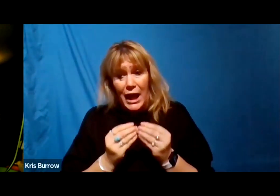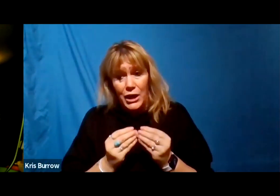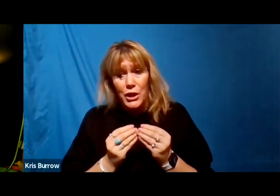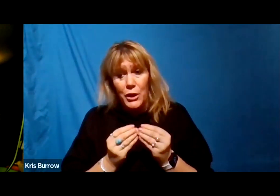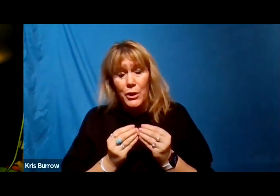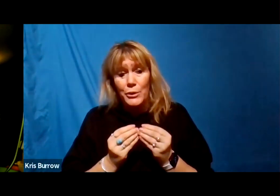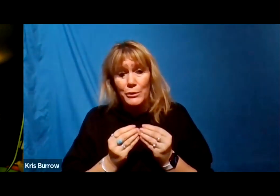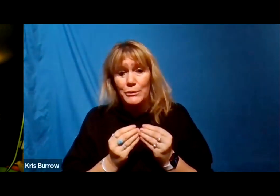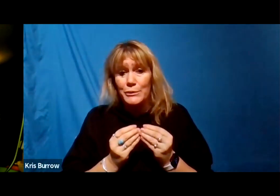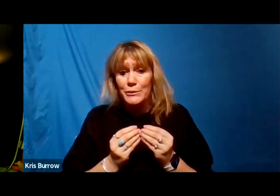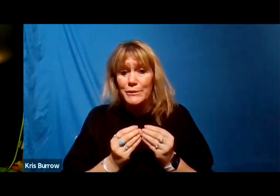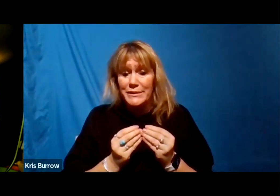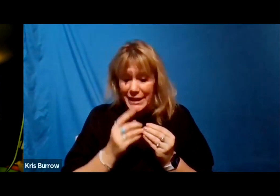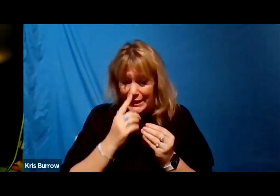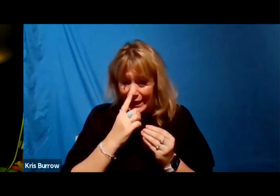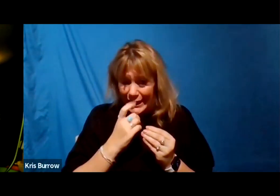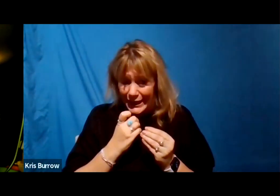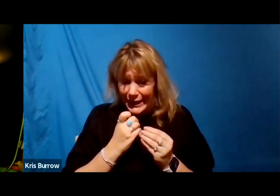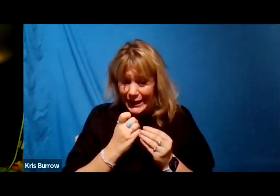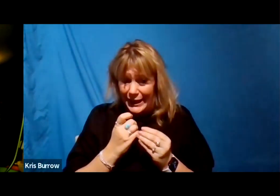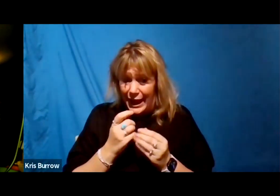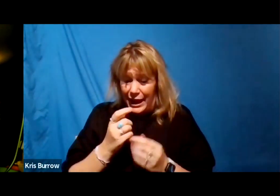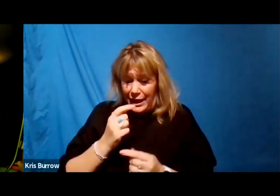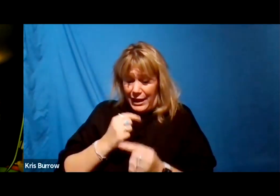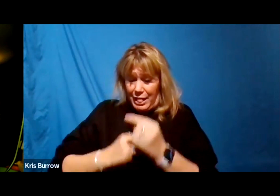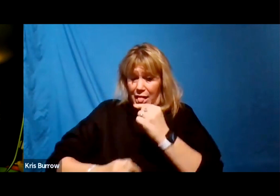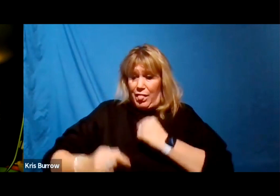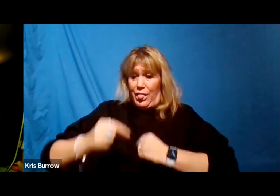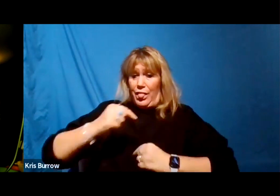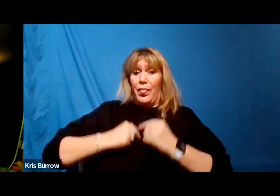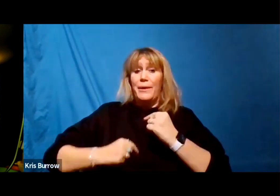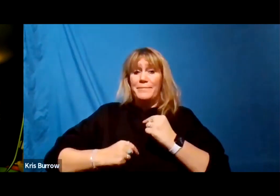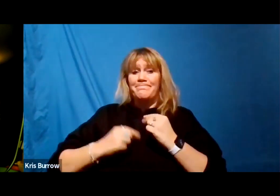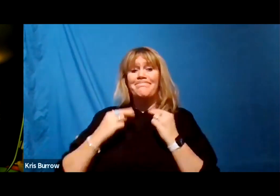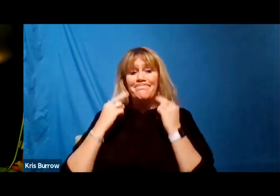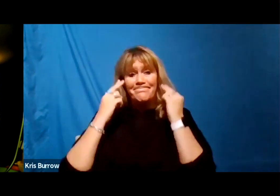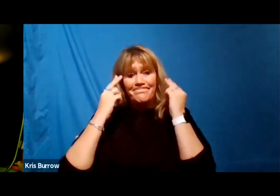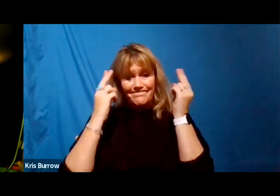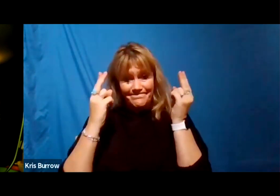To a sad life flashing frown.